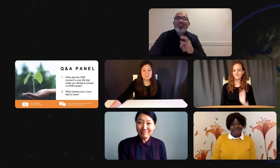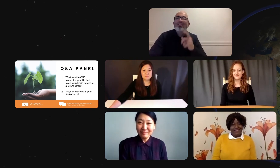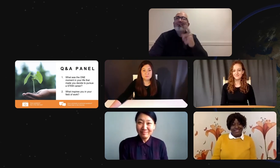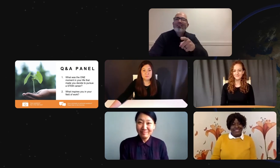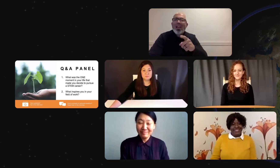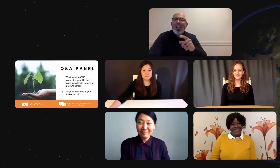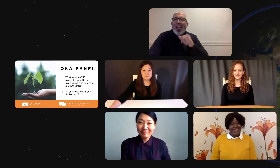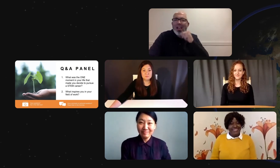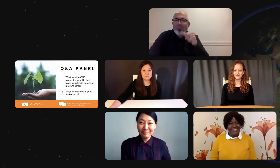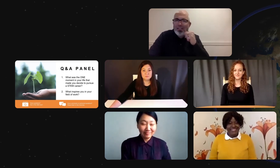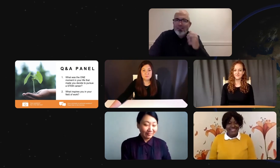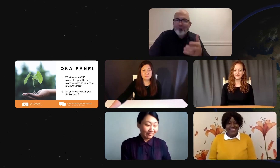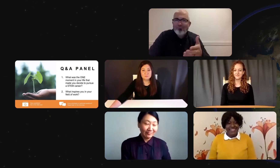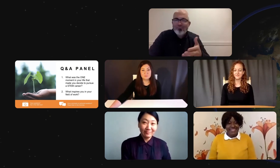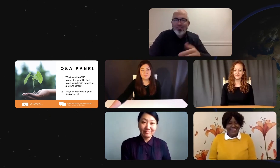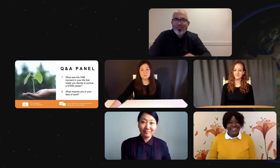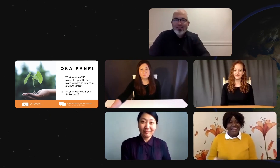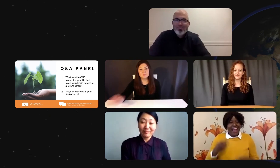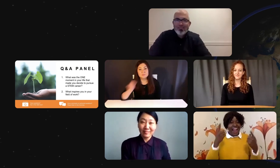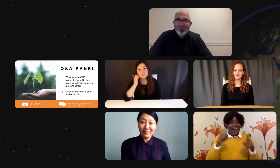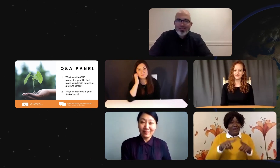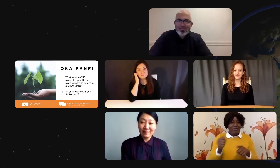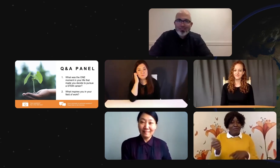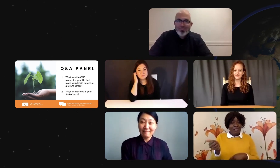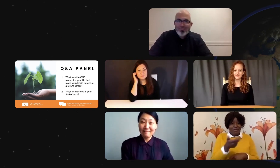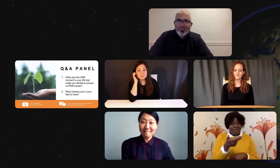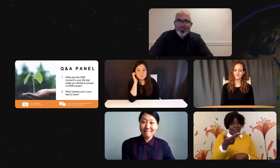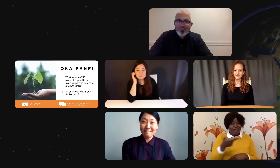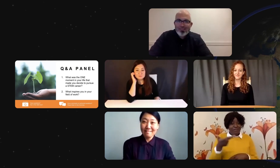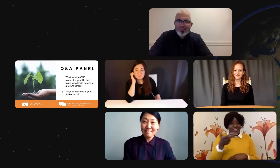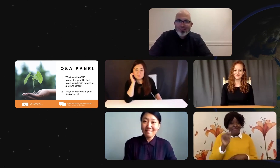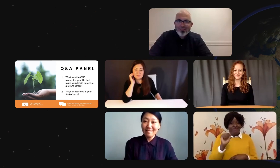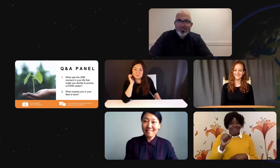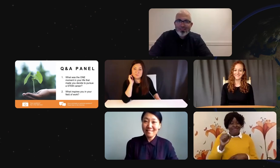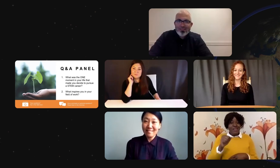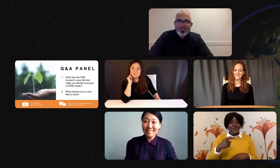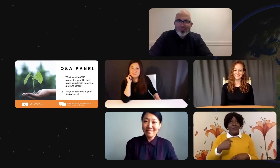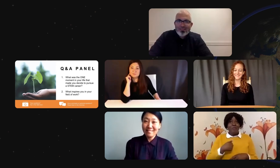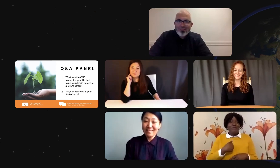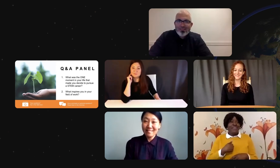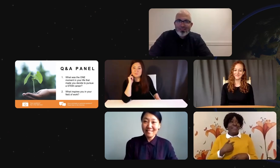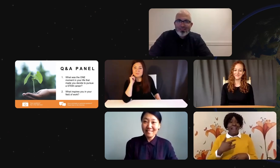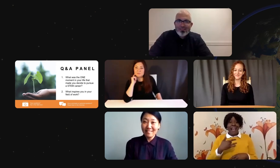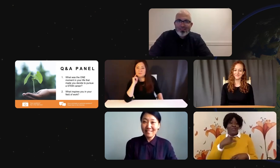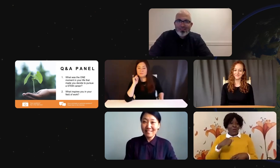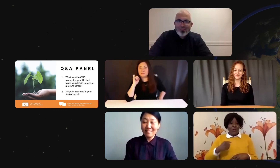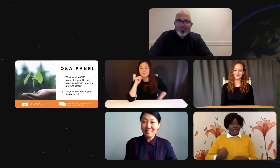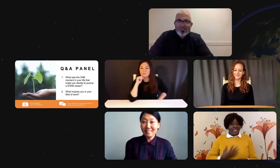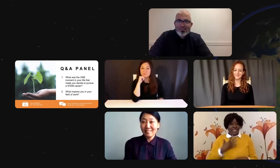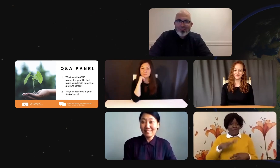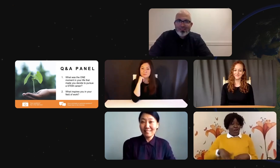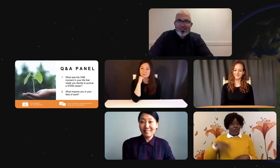I agree with the three of these ladies.